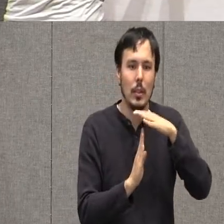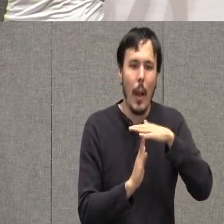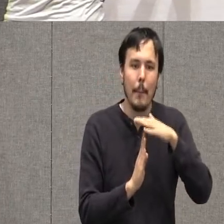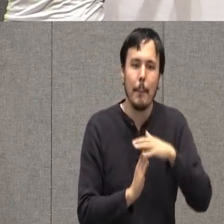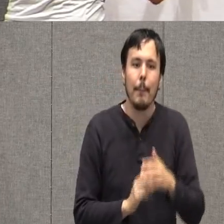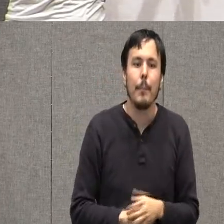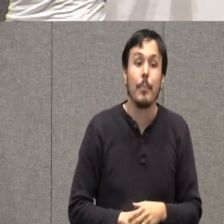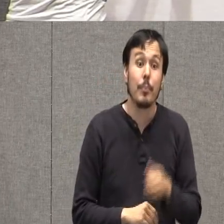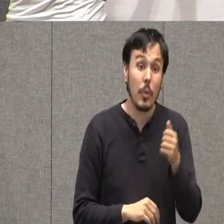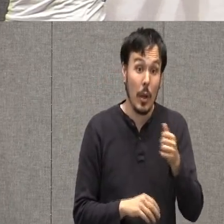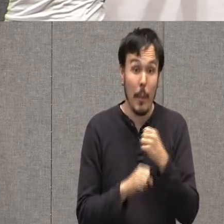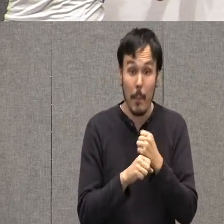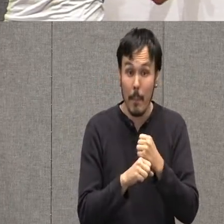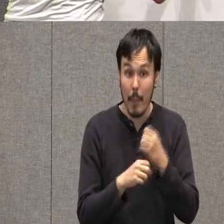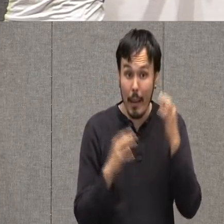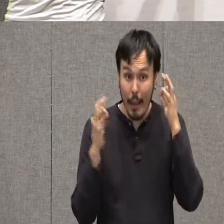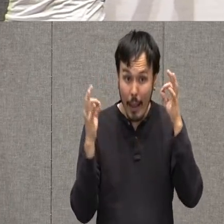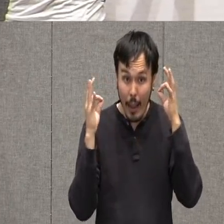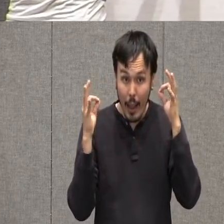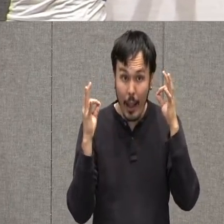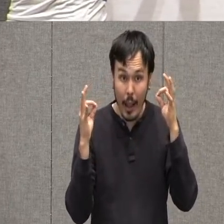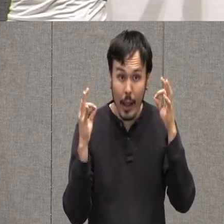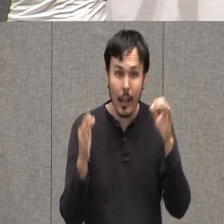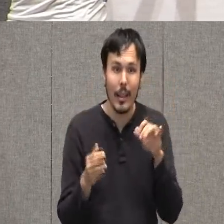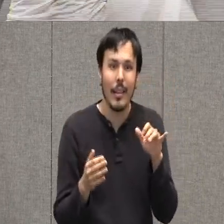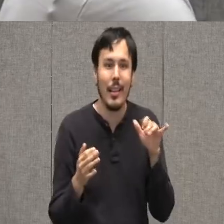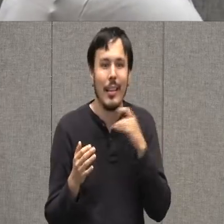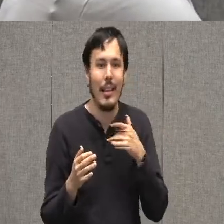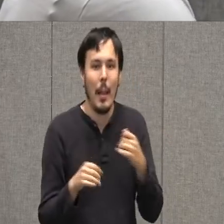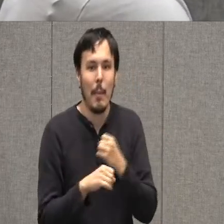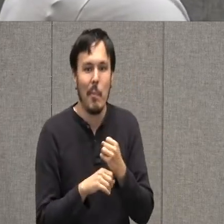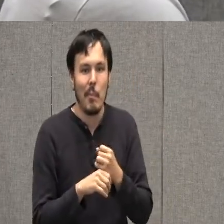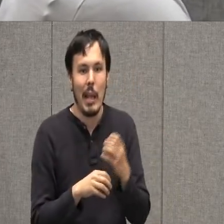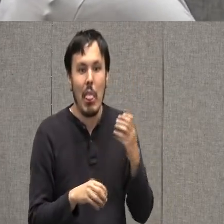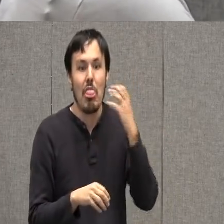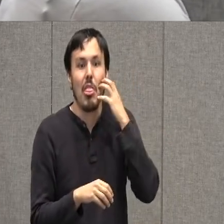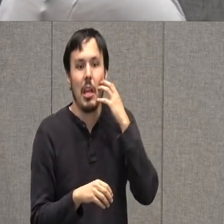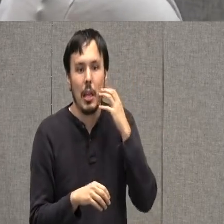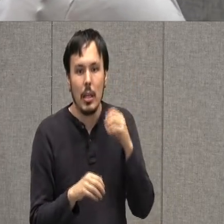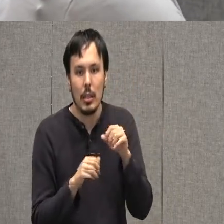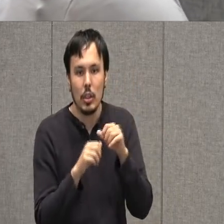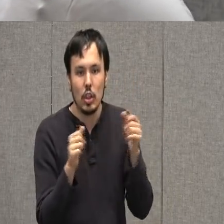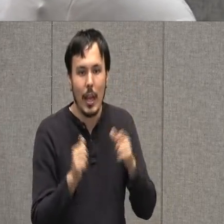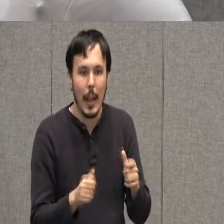And when we make hair, we kind of make it in like a thick shape so you can see around it.